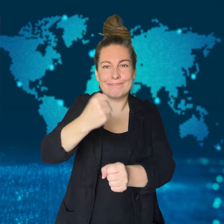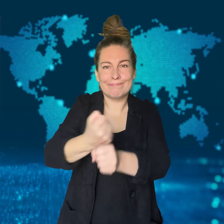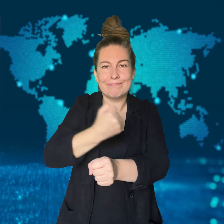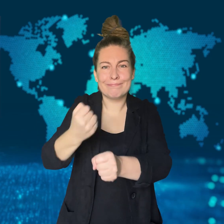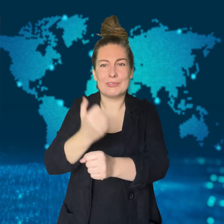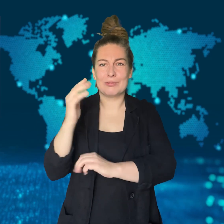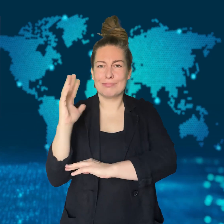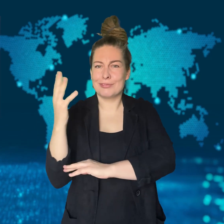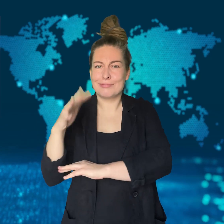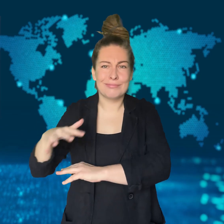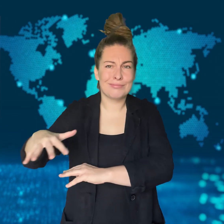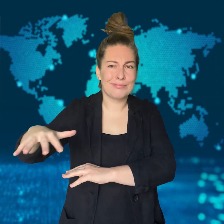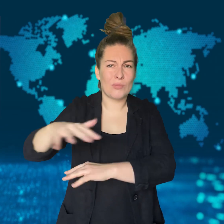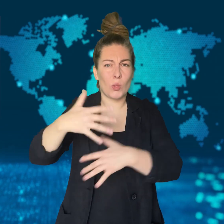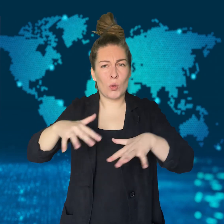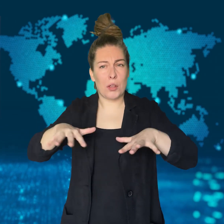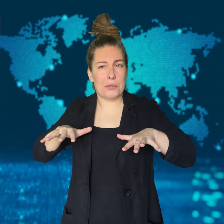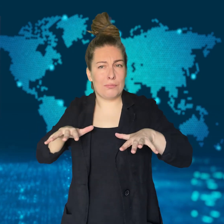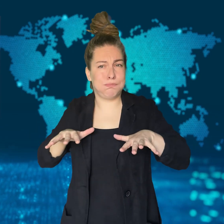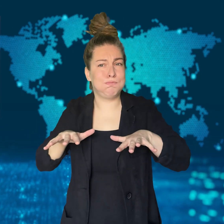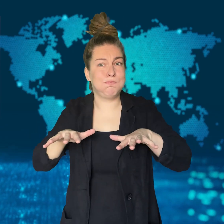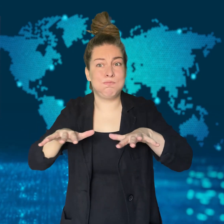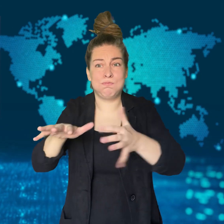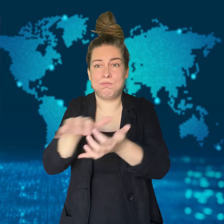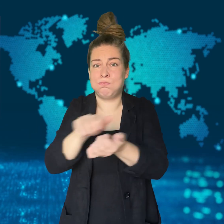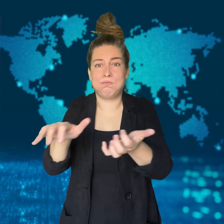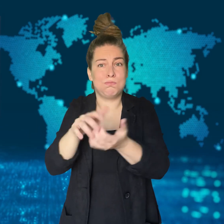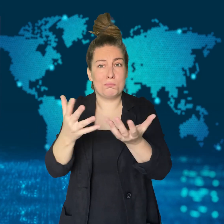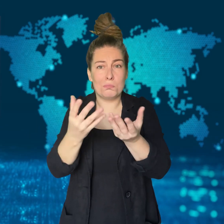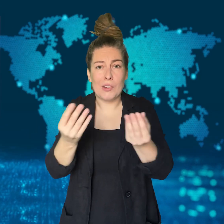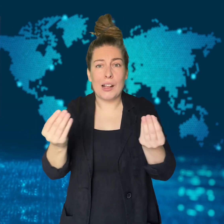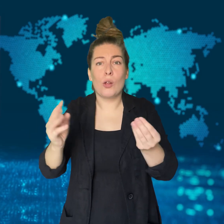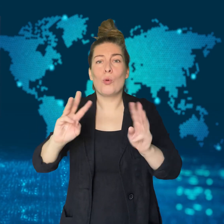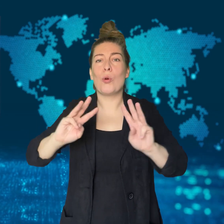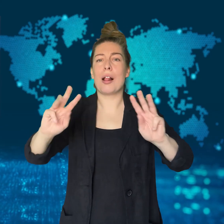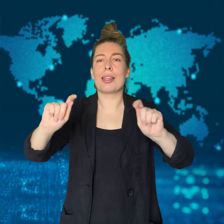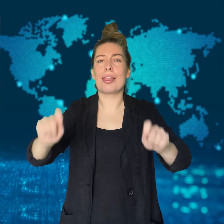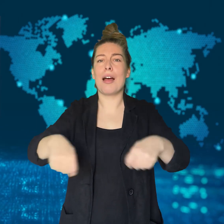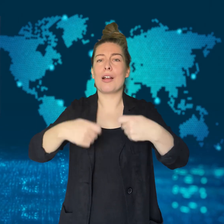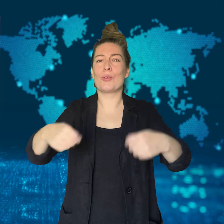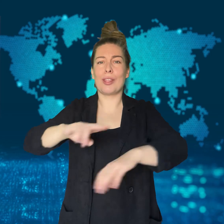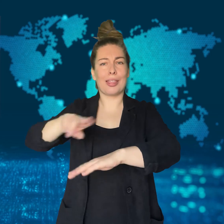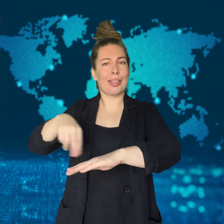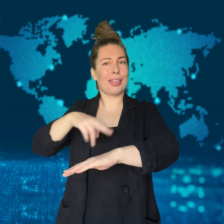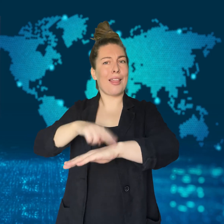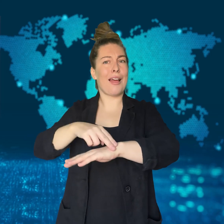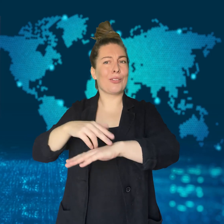In one community, 20 people were killed,